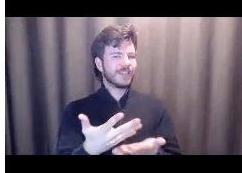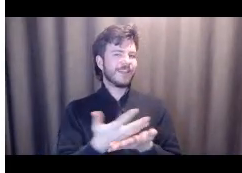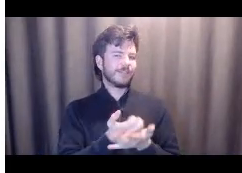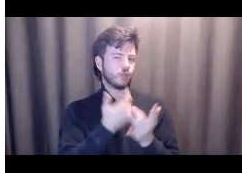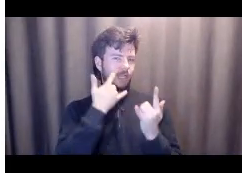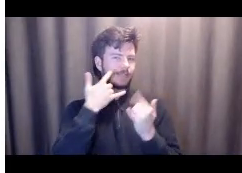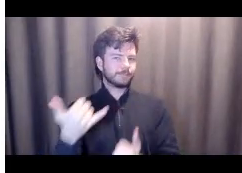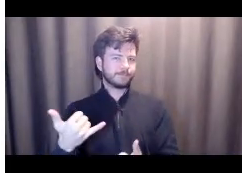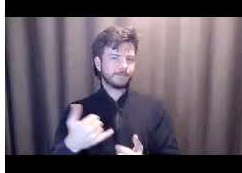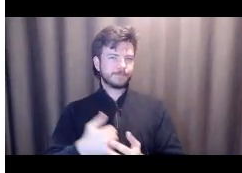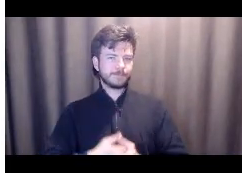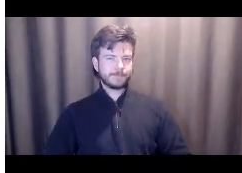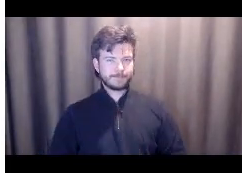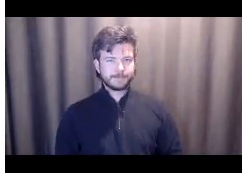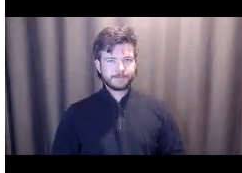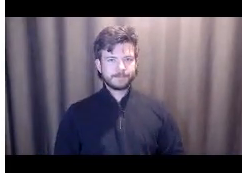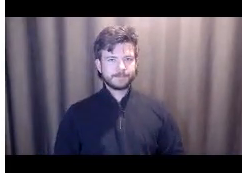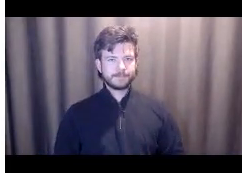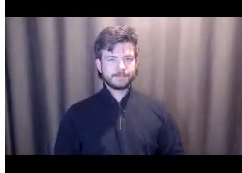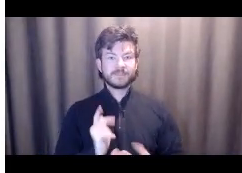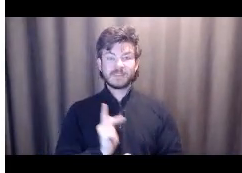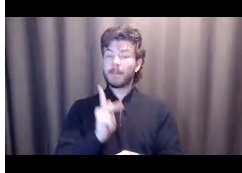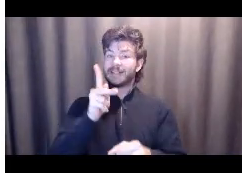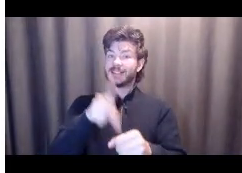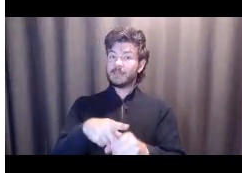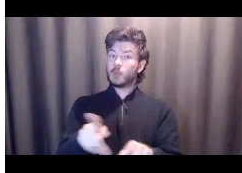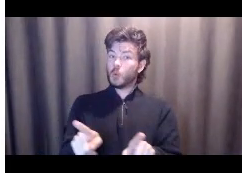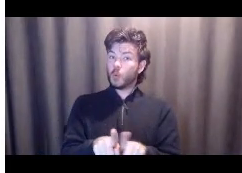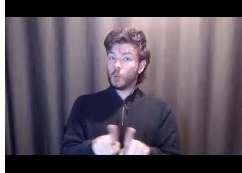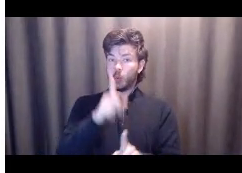Participants can ask providers, employees or